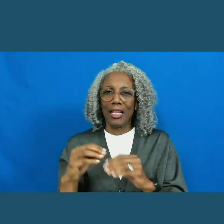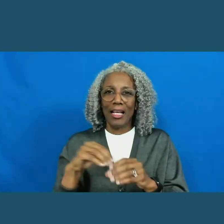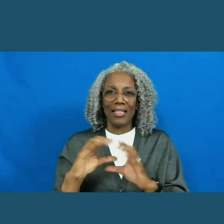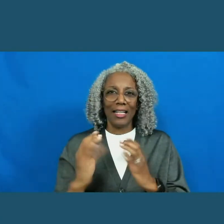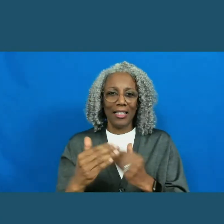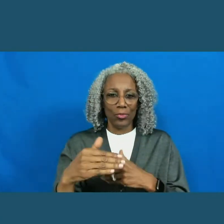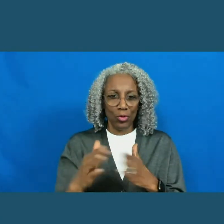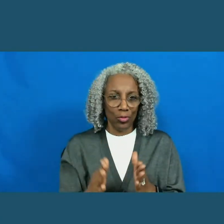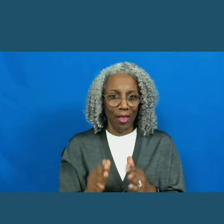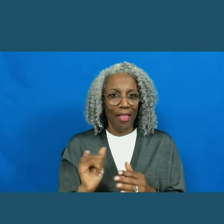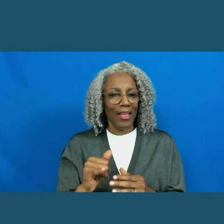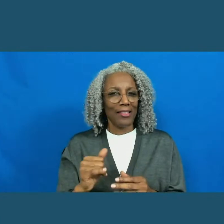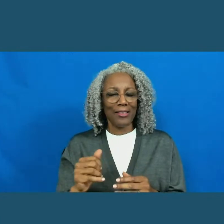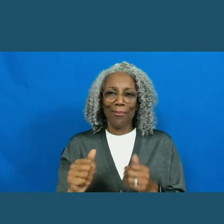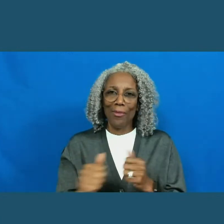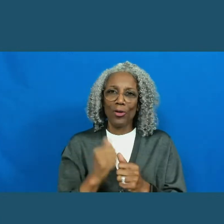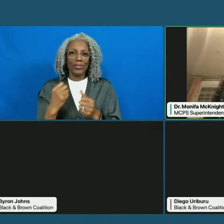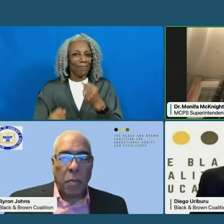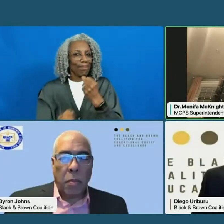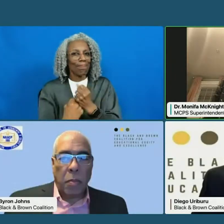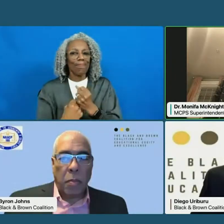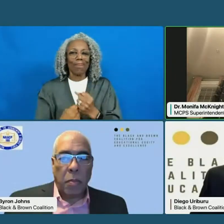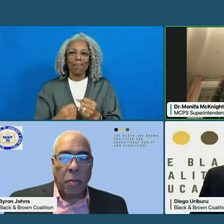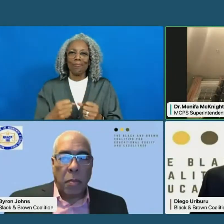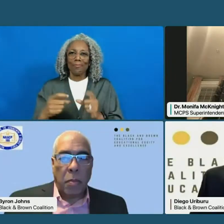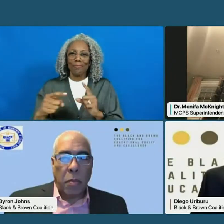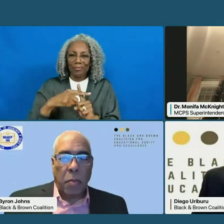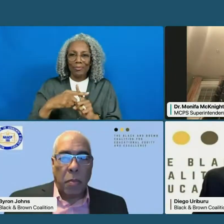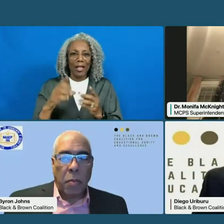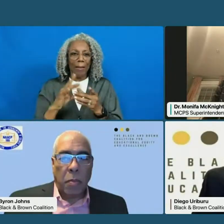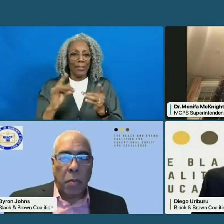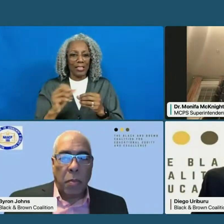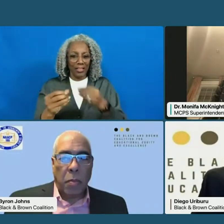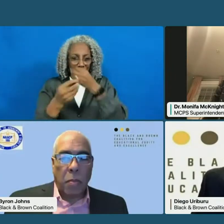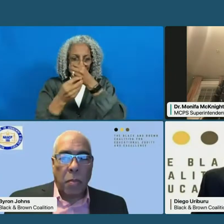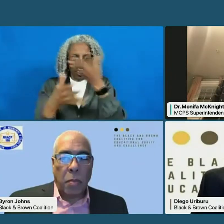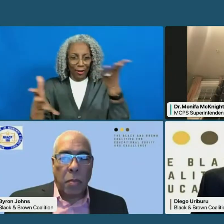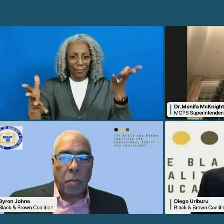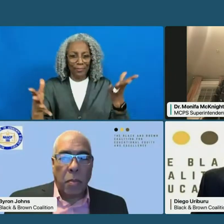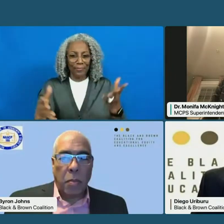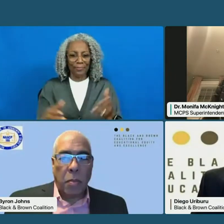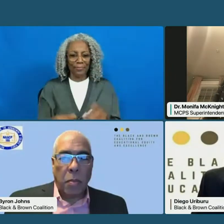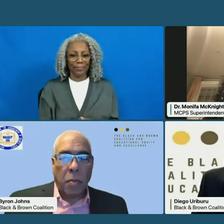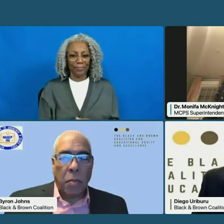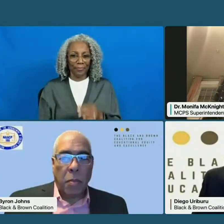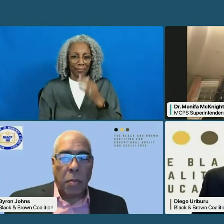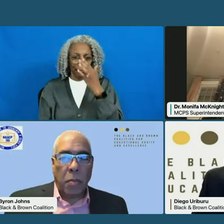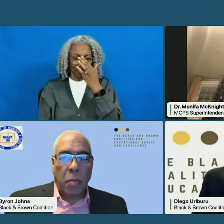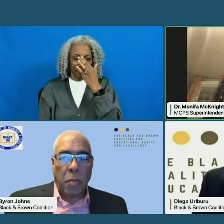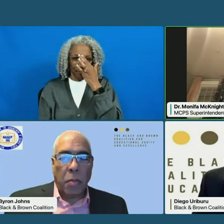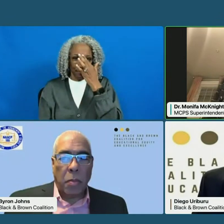their peers are in their classrooms, and I think that's the most confirming message we